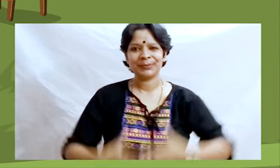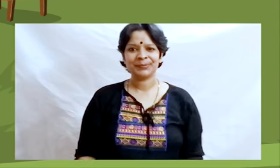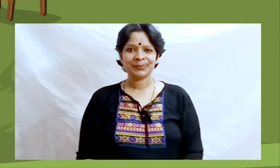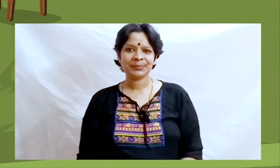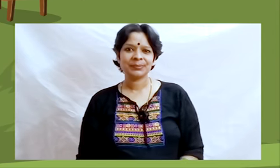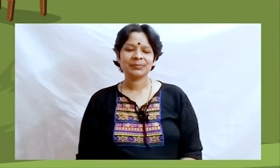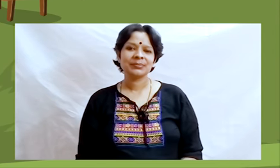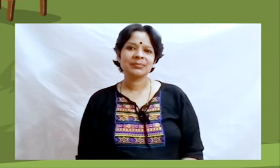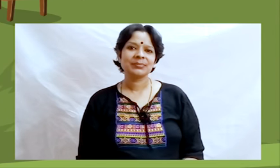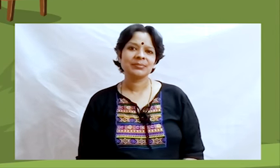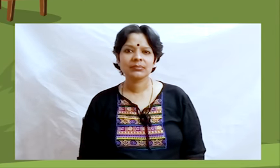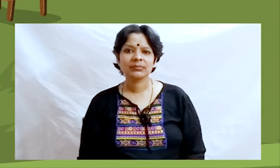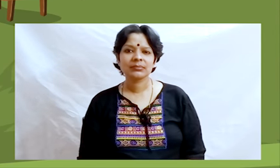you